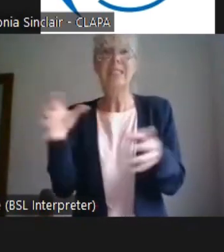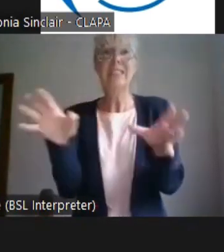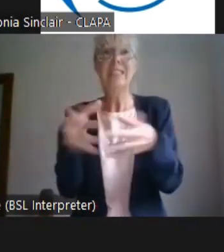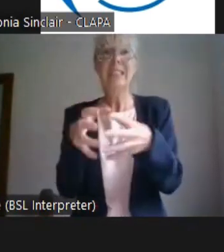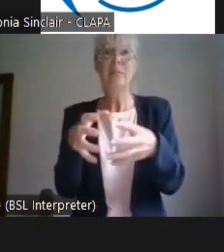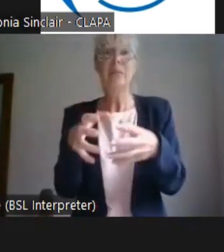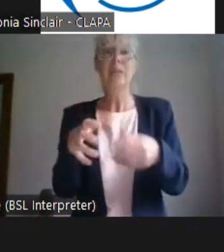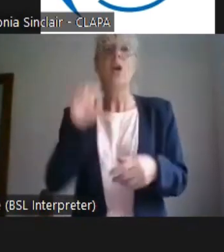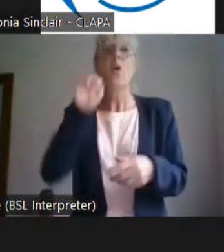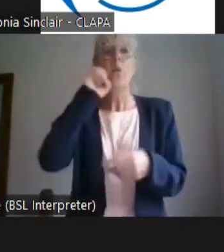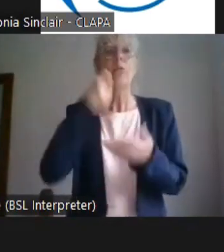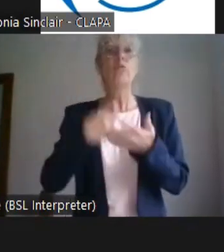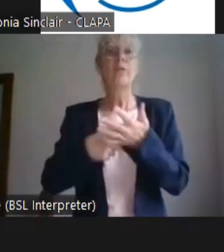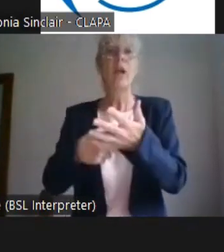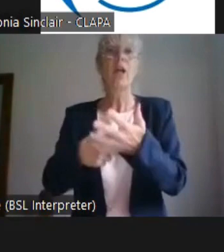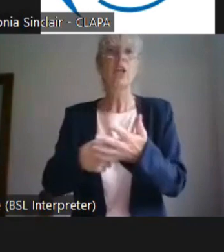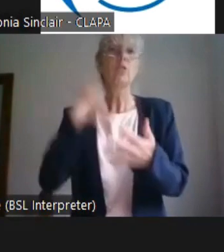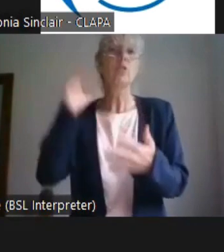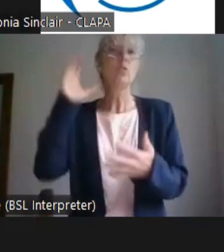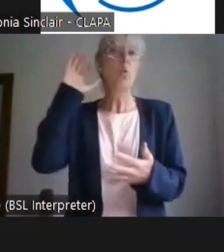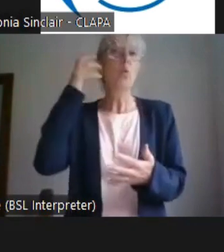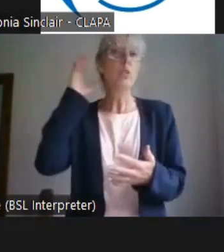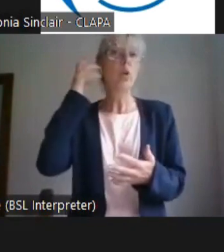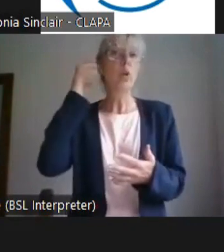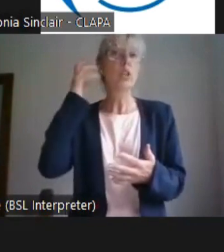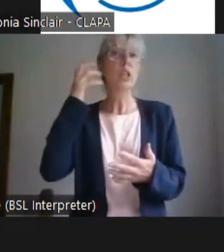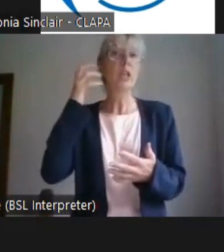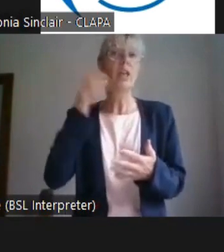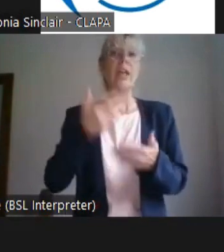will then sort of discuss all the things that they've got and what would be suitable for you